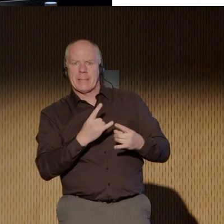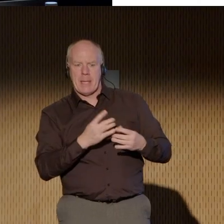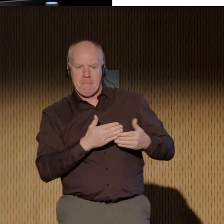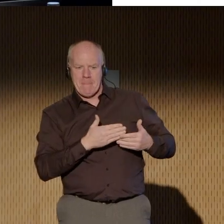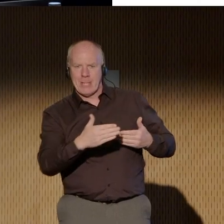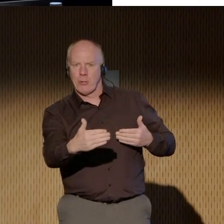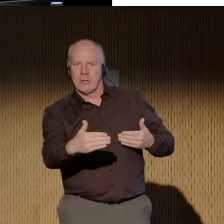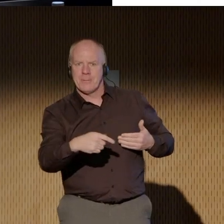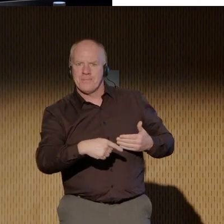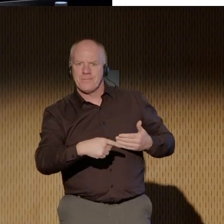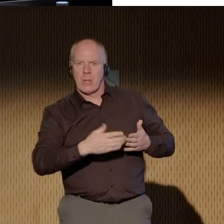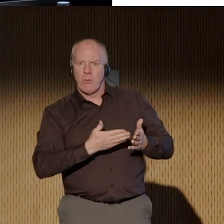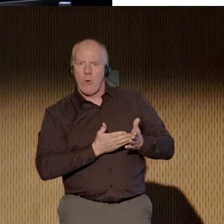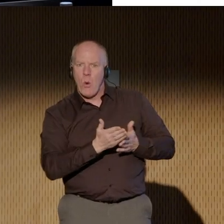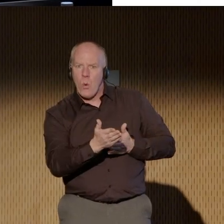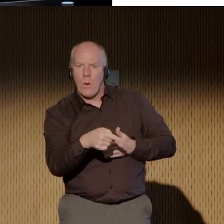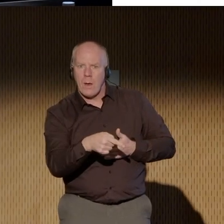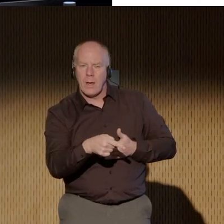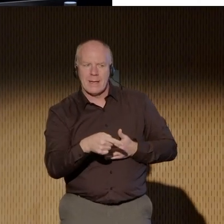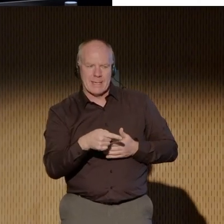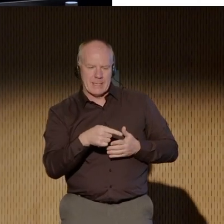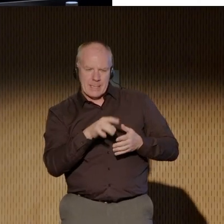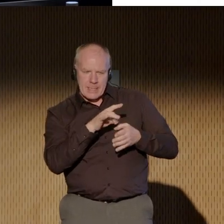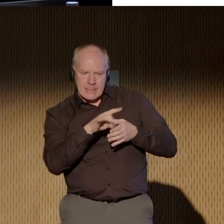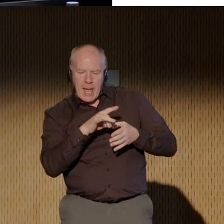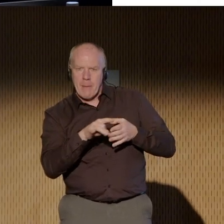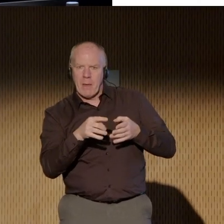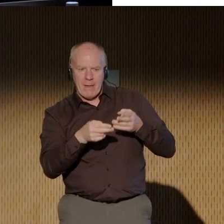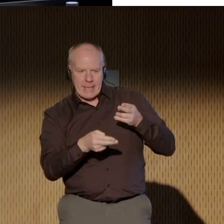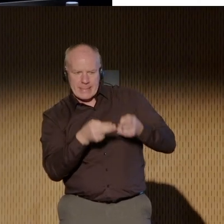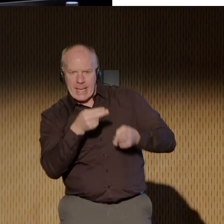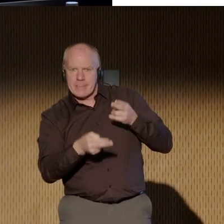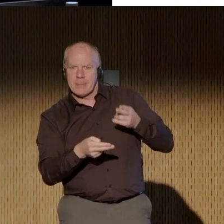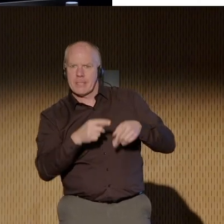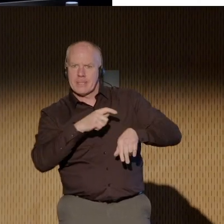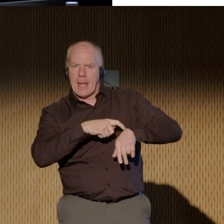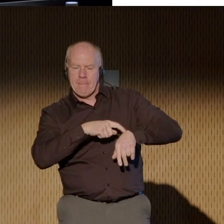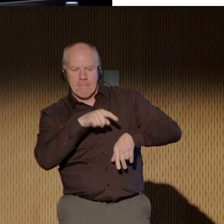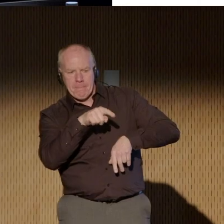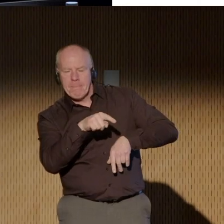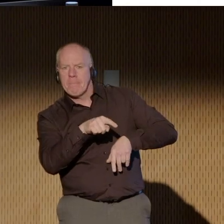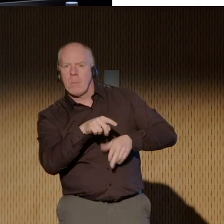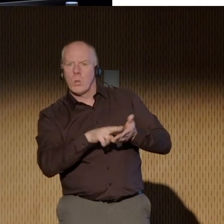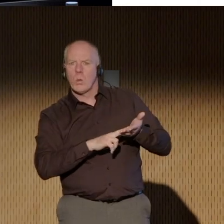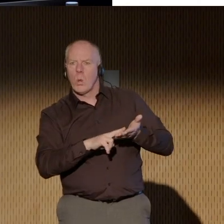and see if the types of assessments that are being used in those modules,